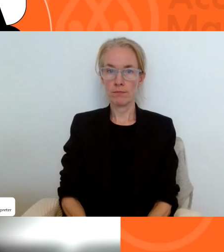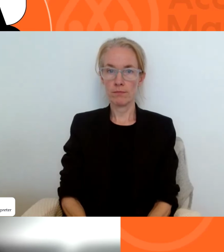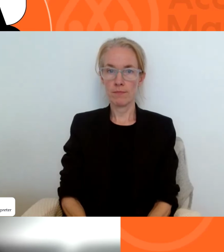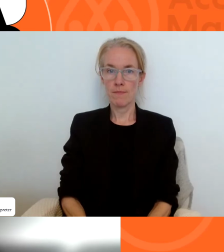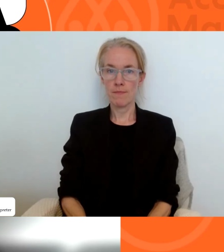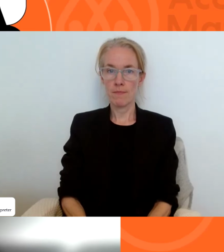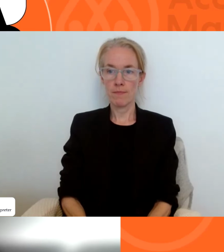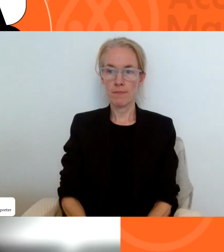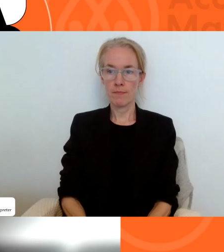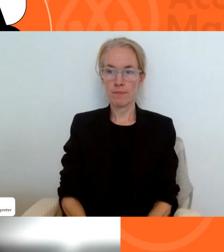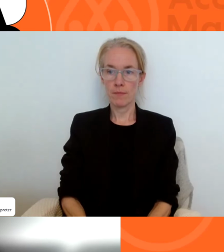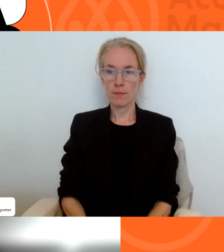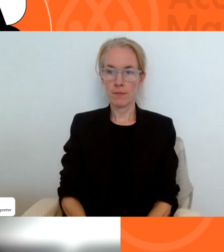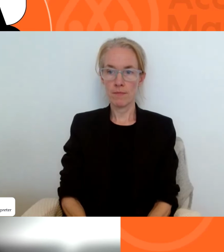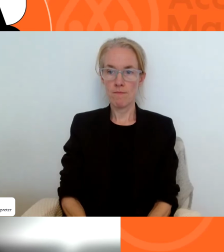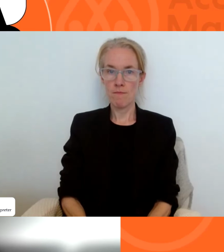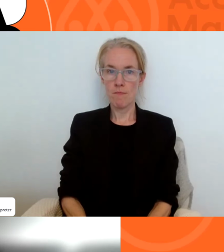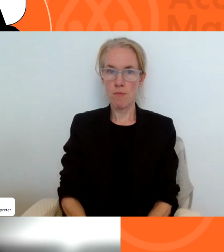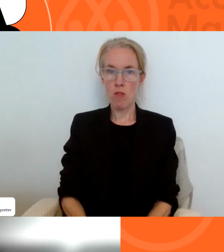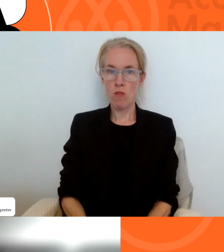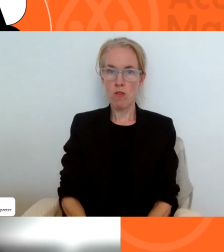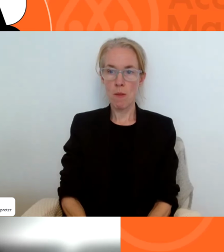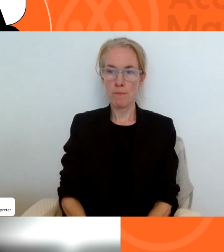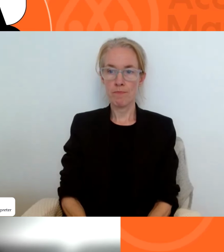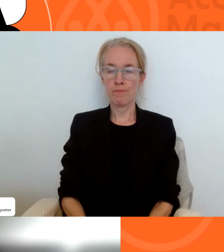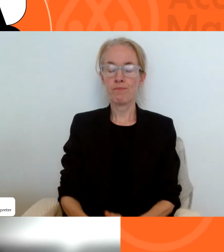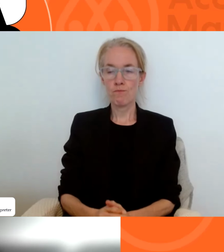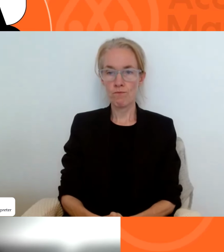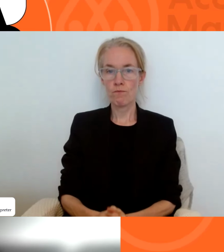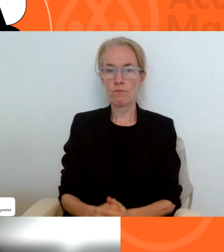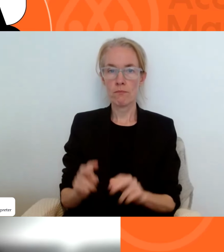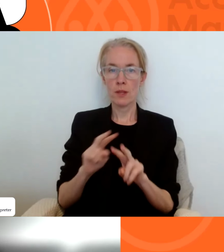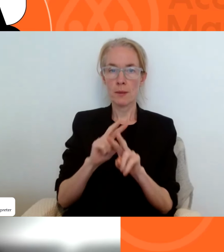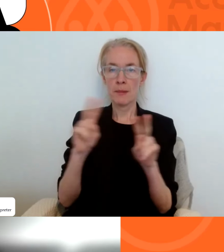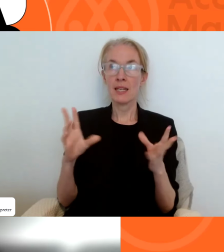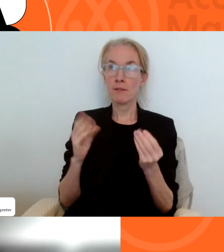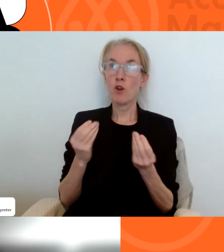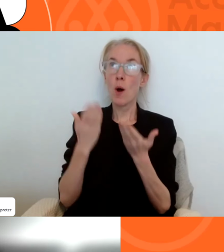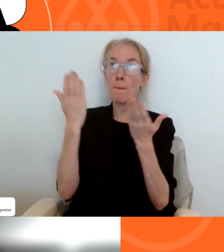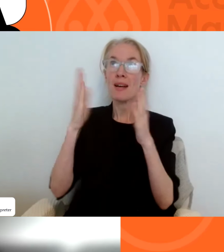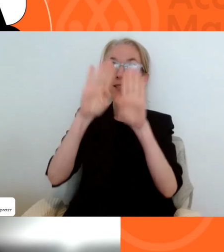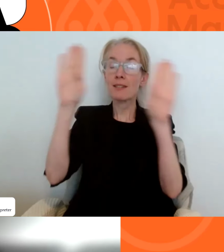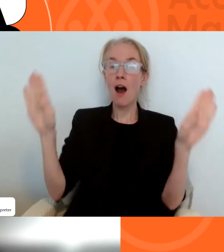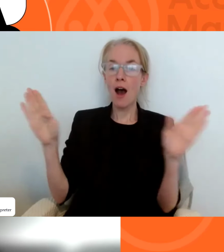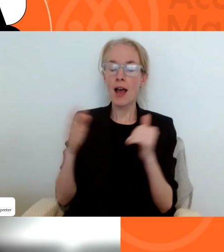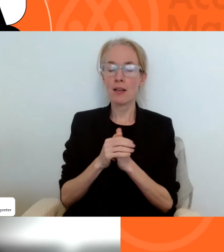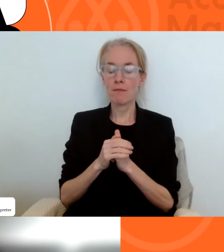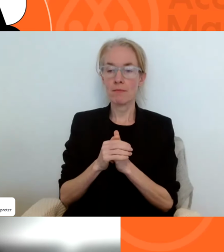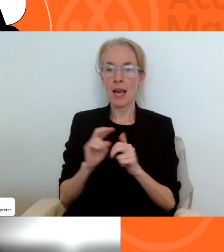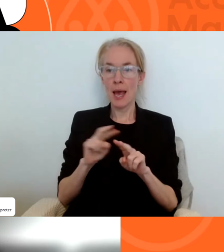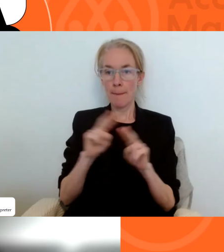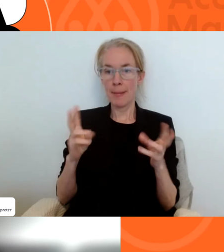Kia tau te rangimārie, o te Rangi e tū iho nei, o Papatūānuku e takoto nei, o te taiao e awhi nei, ki runga i a tātou. Tihei mauri ora. May the peace of sky above, of the earth below and all of the